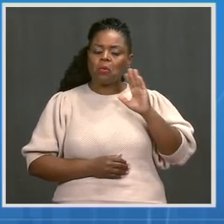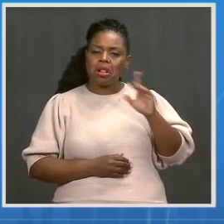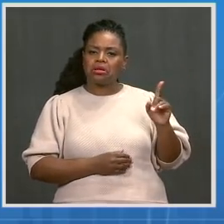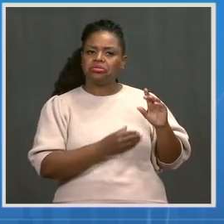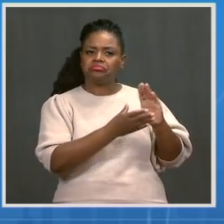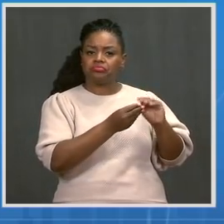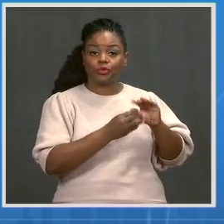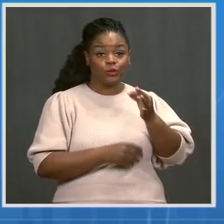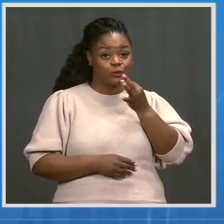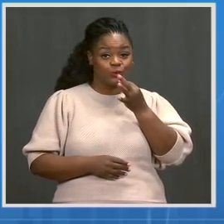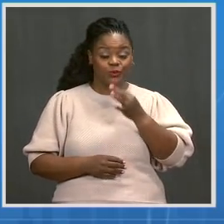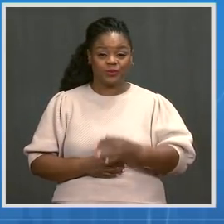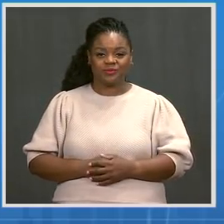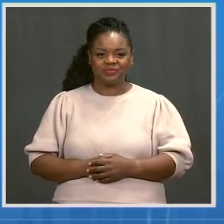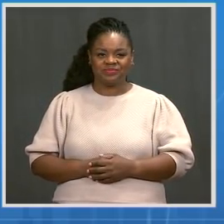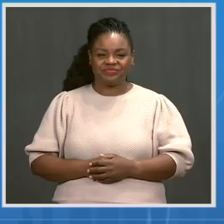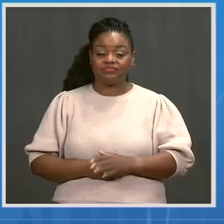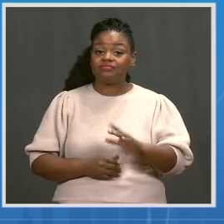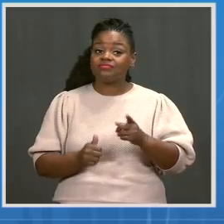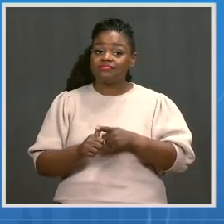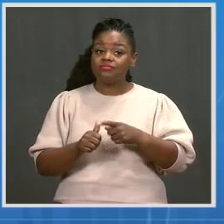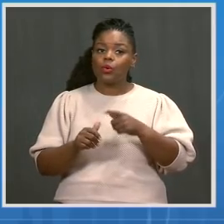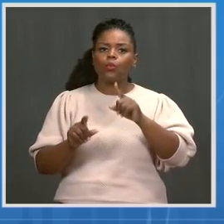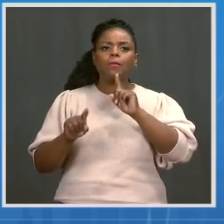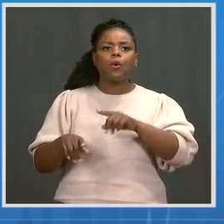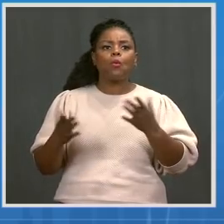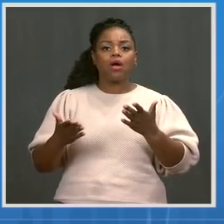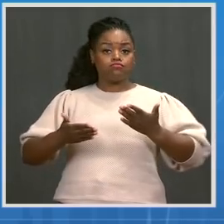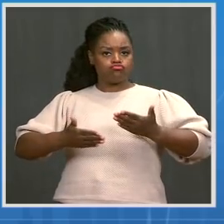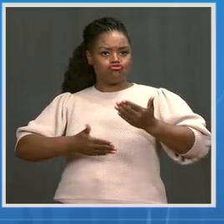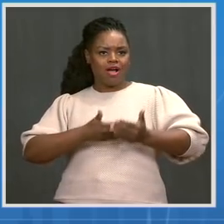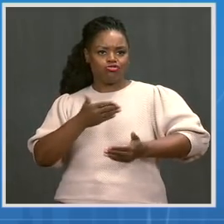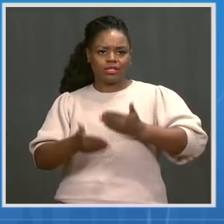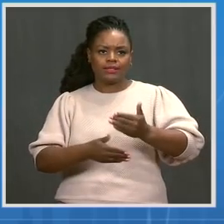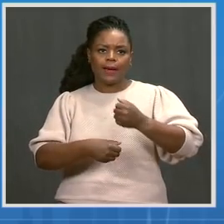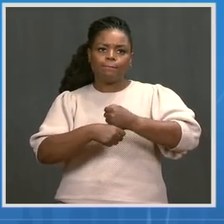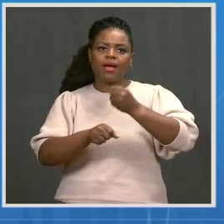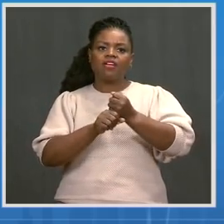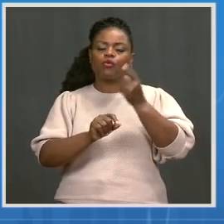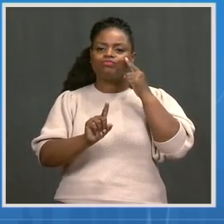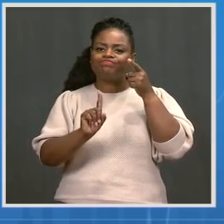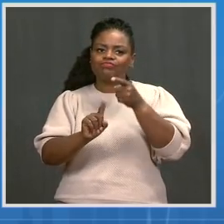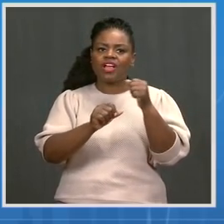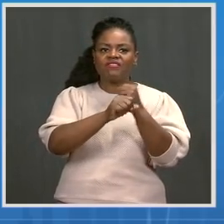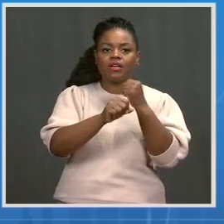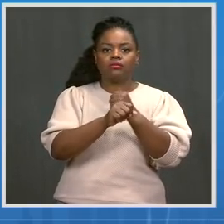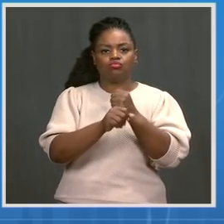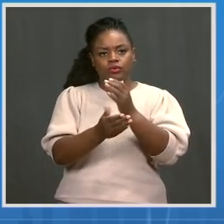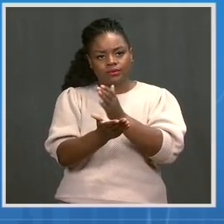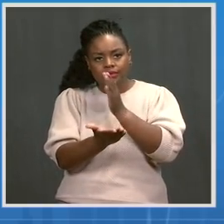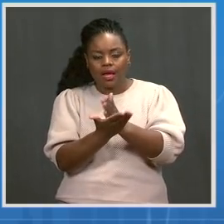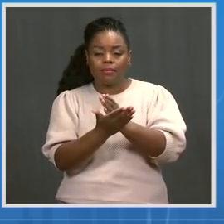First, today, I want to report on the progress we are making in our fight to end the pandemic, specifically as it relates